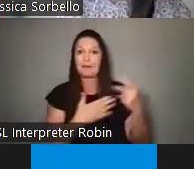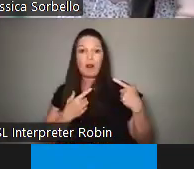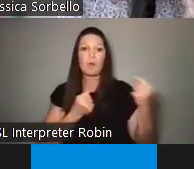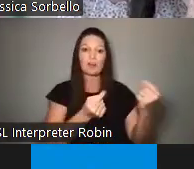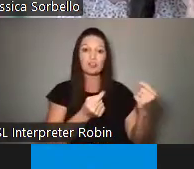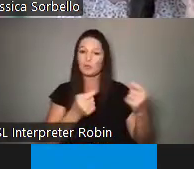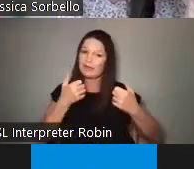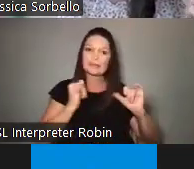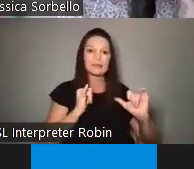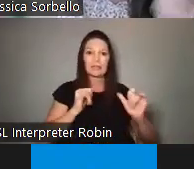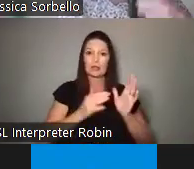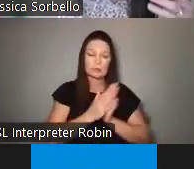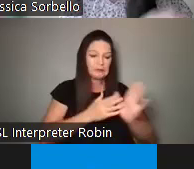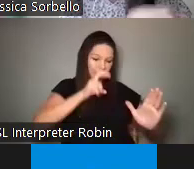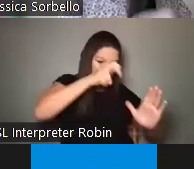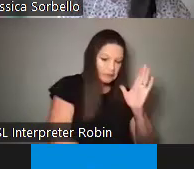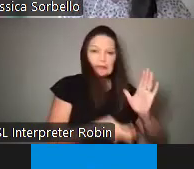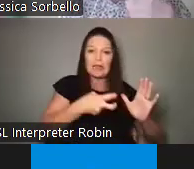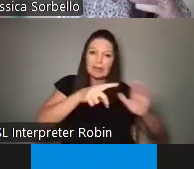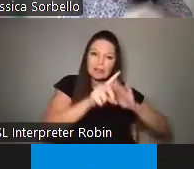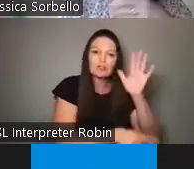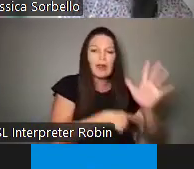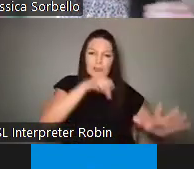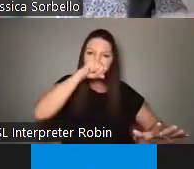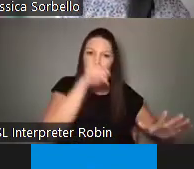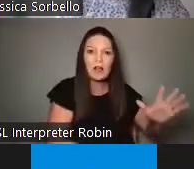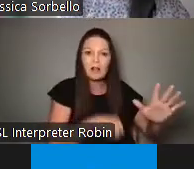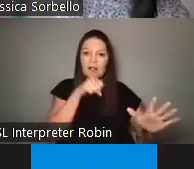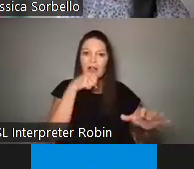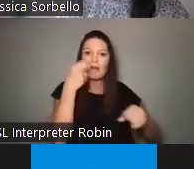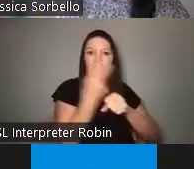anything else. For me, getting rid of things in my garbage